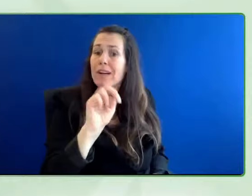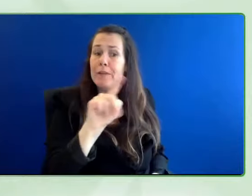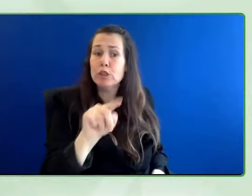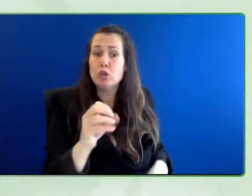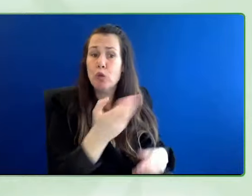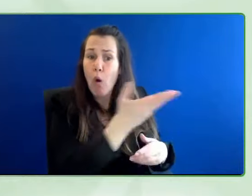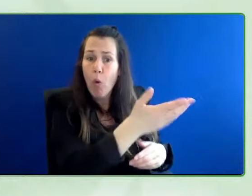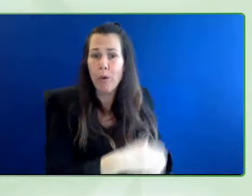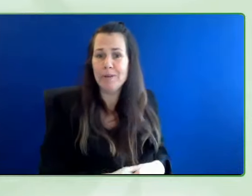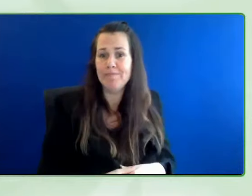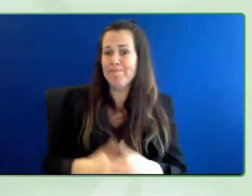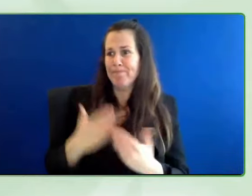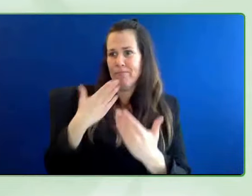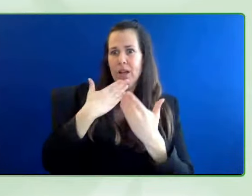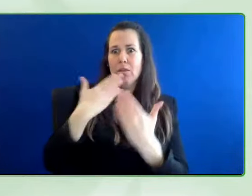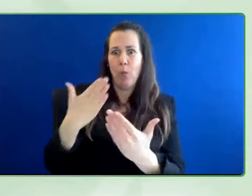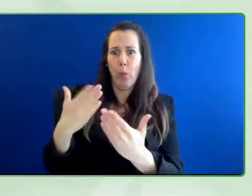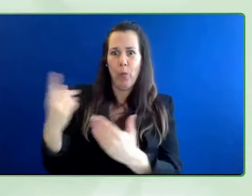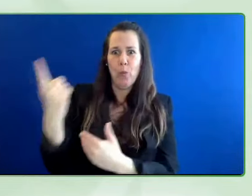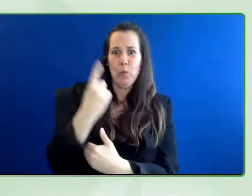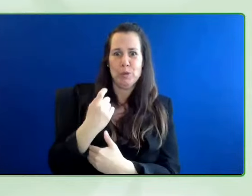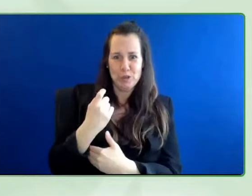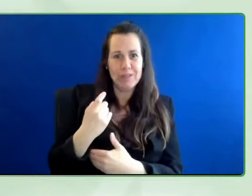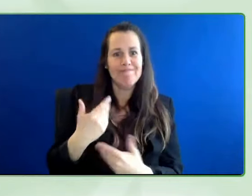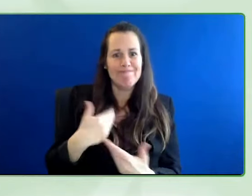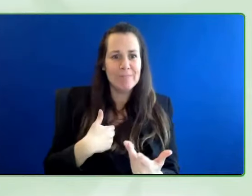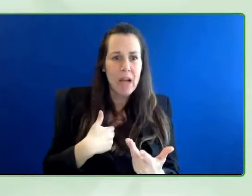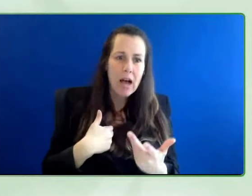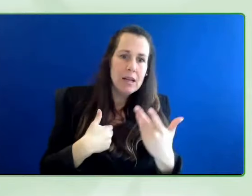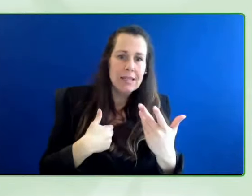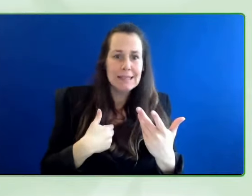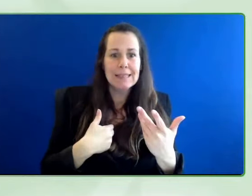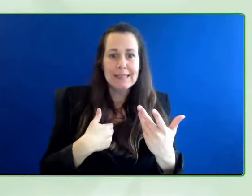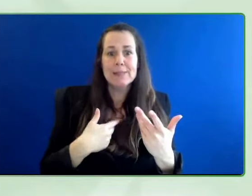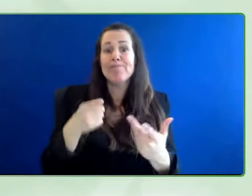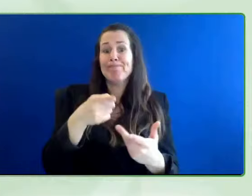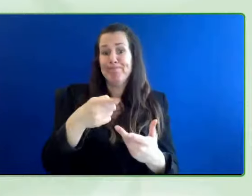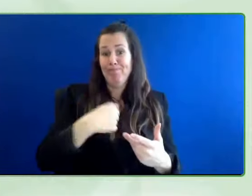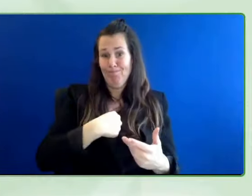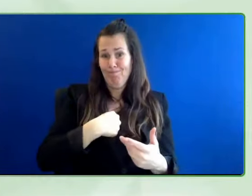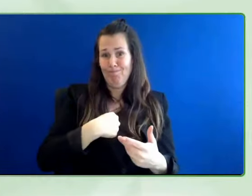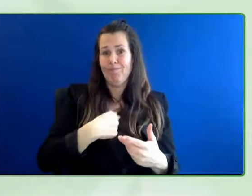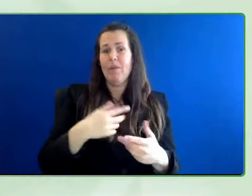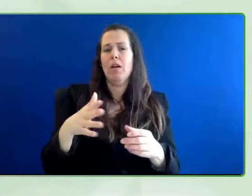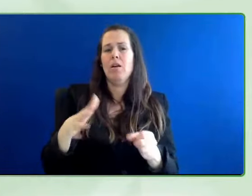I think that our challenges we experience at grassroots level mostly mirror those that